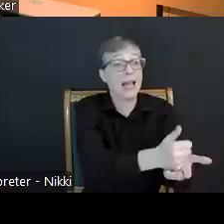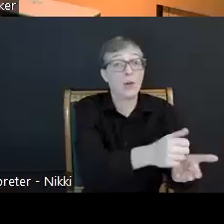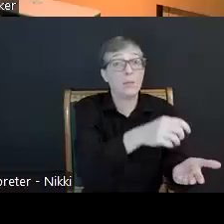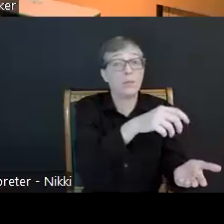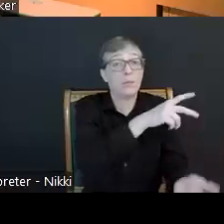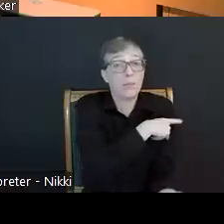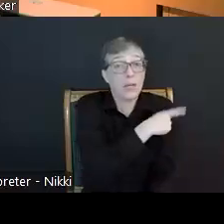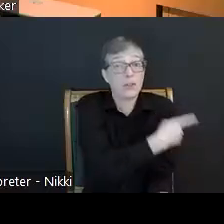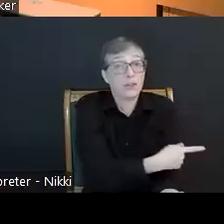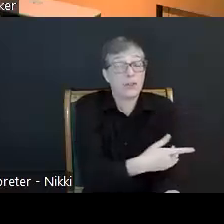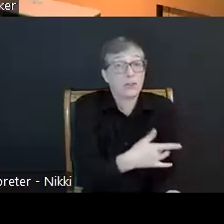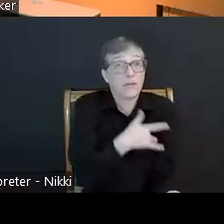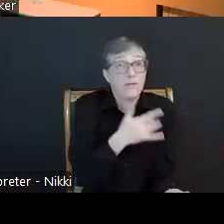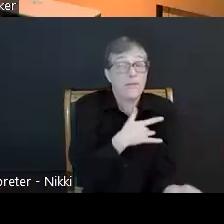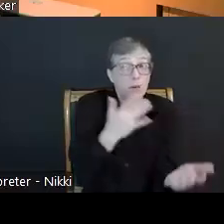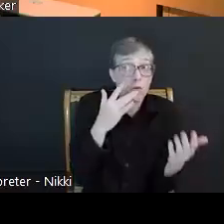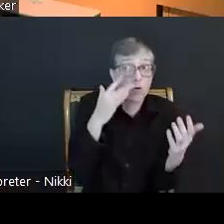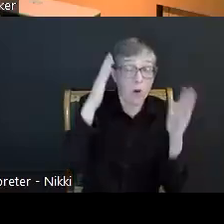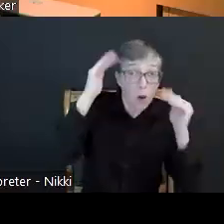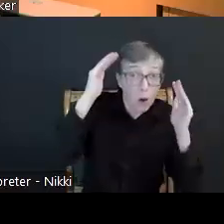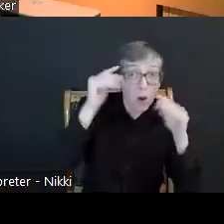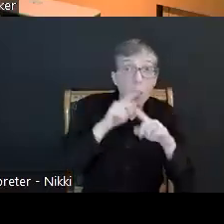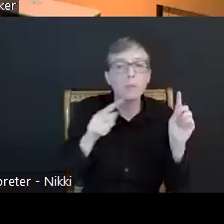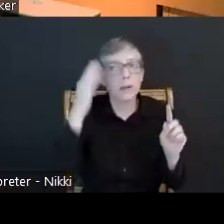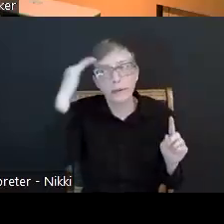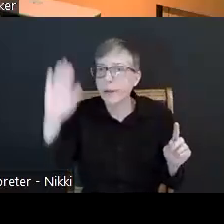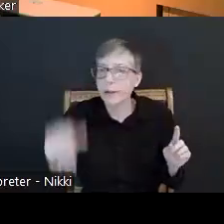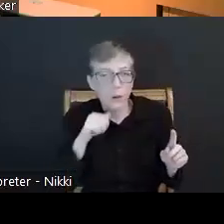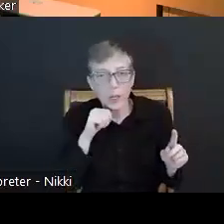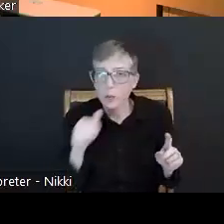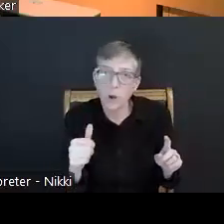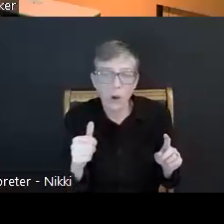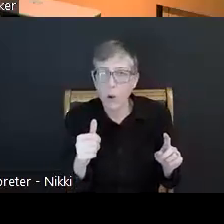way when they go to court or other things can be really challenging and we also hear a lot